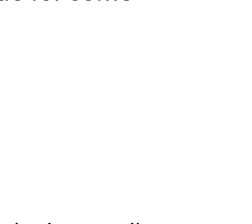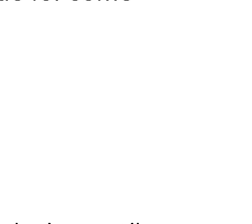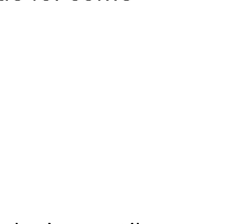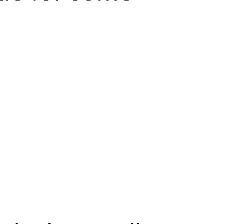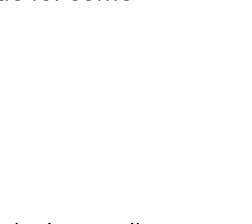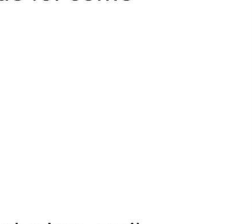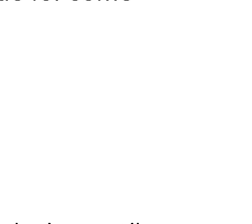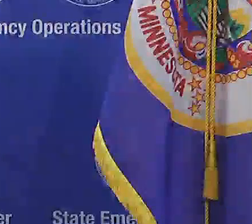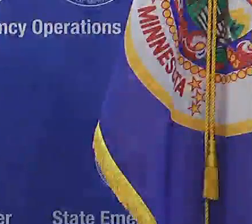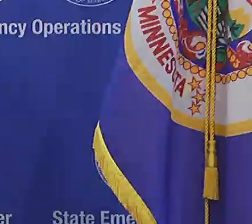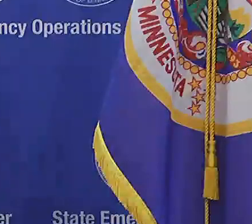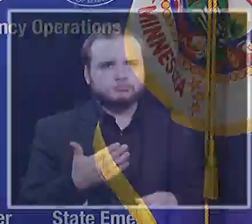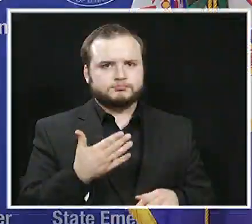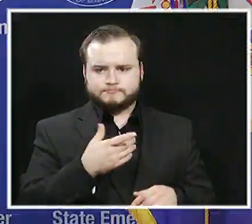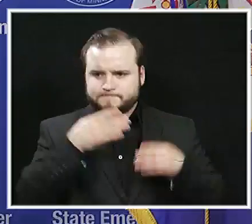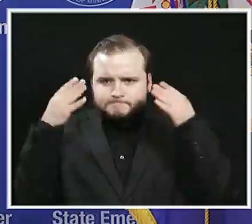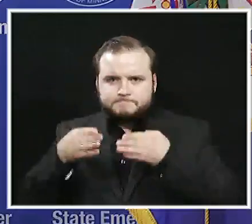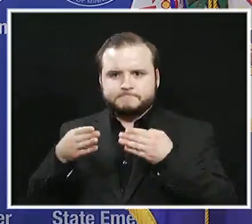But I do want to say the Vice President's visit was